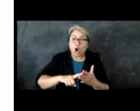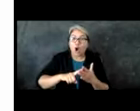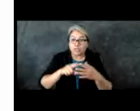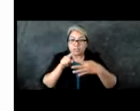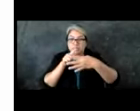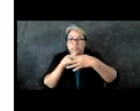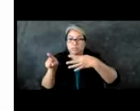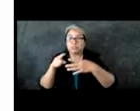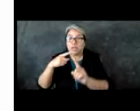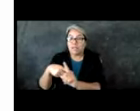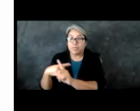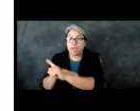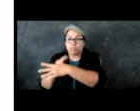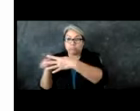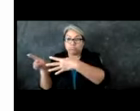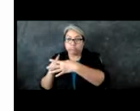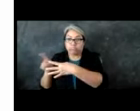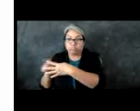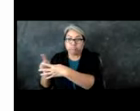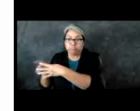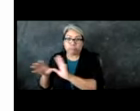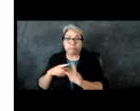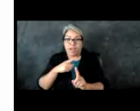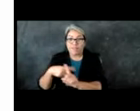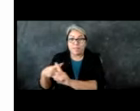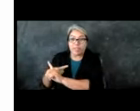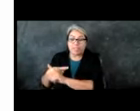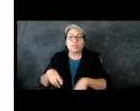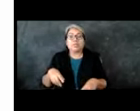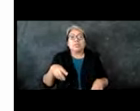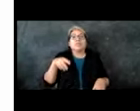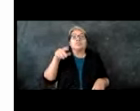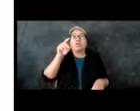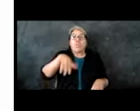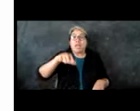active. It really works like a deductible but the share of